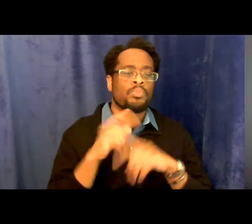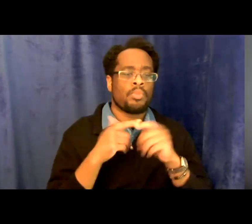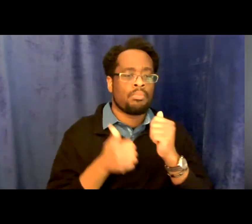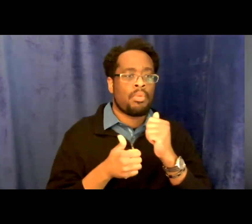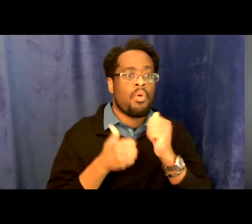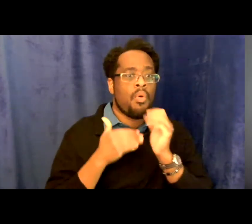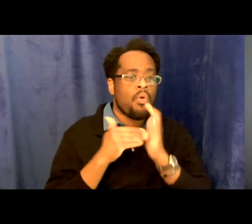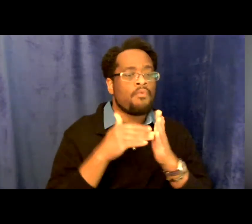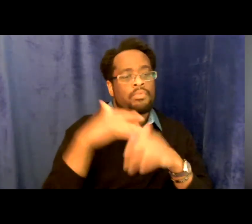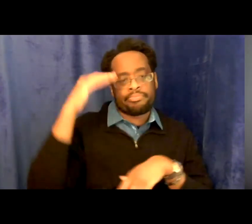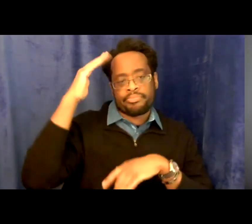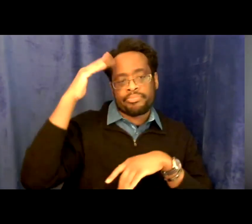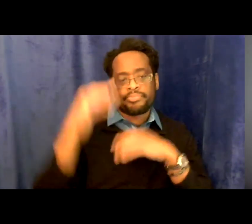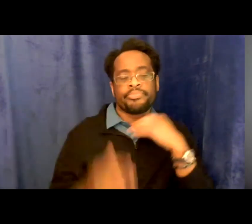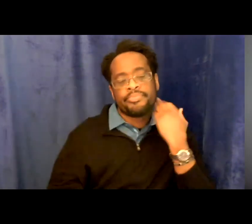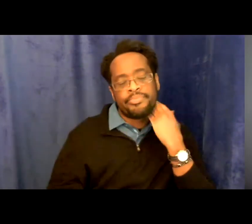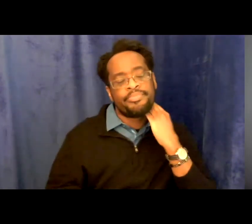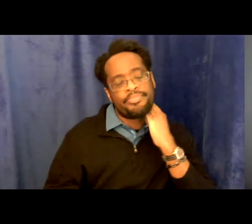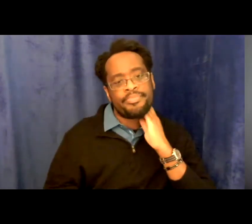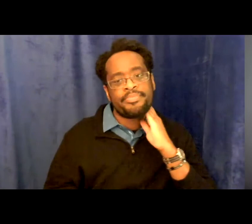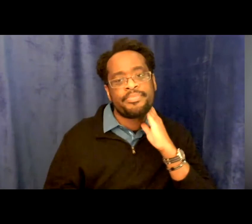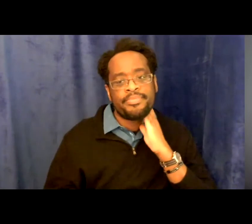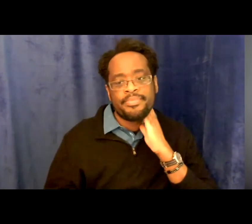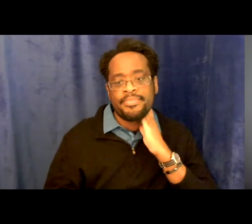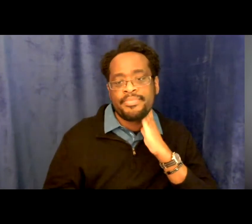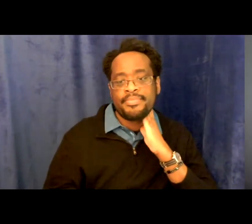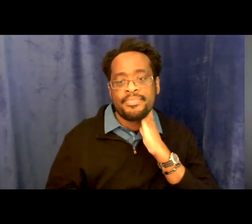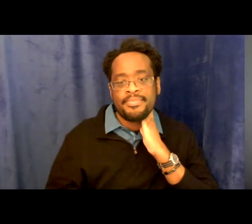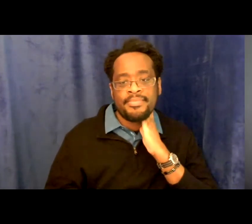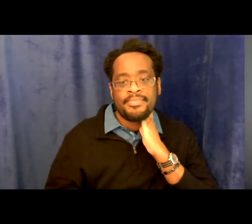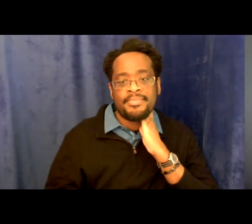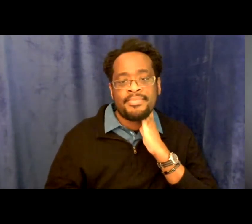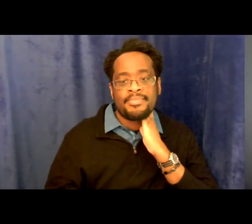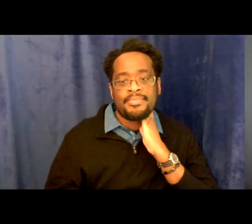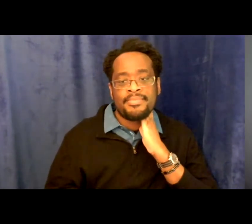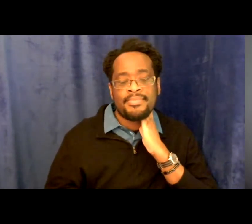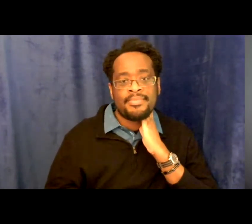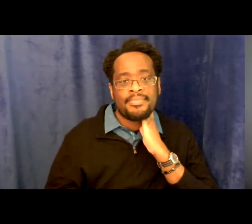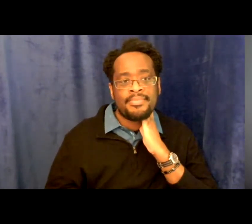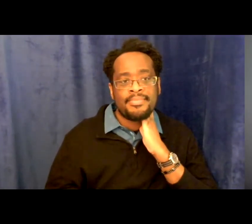will sign higher you may see no on the chin cheek but more often than not it's on the forehead